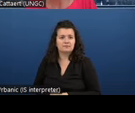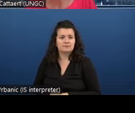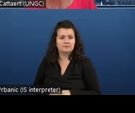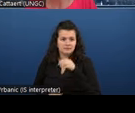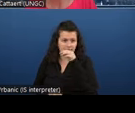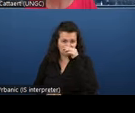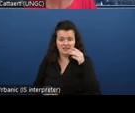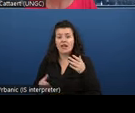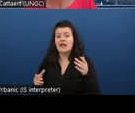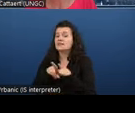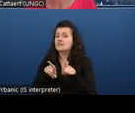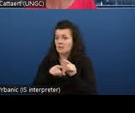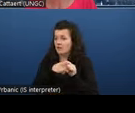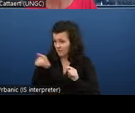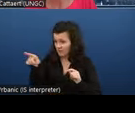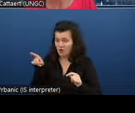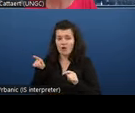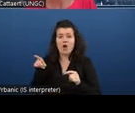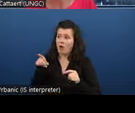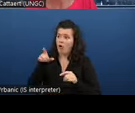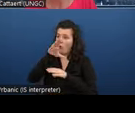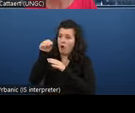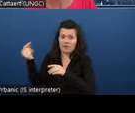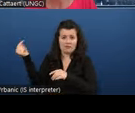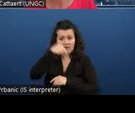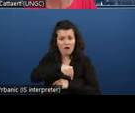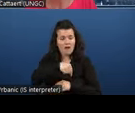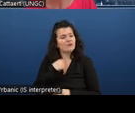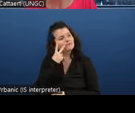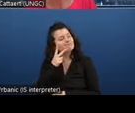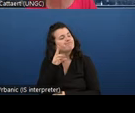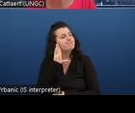it's not just participating in this initiative companies are also be accountable